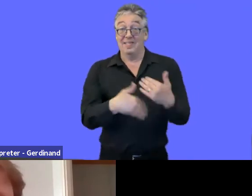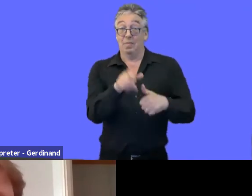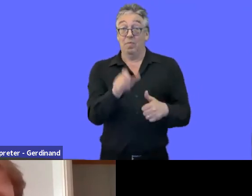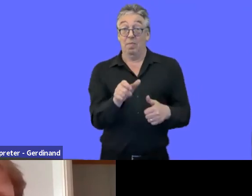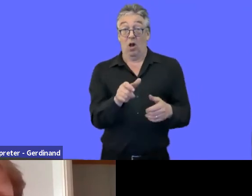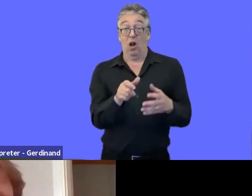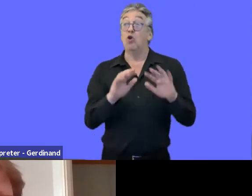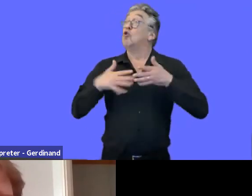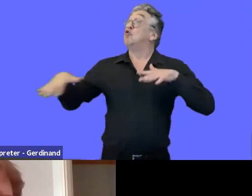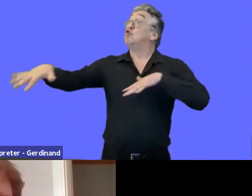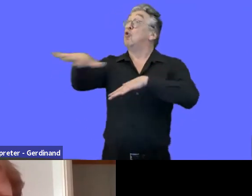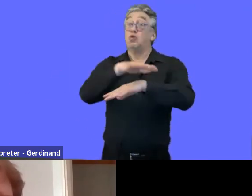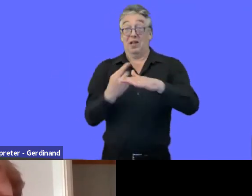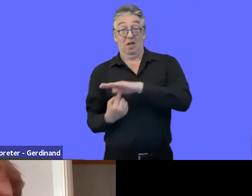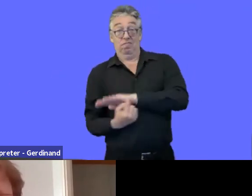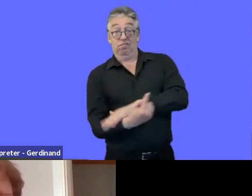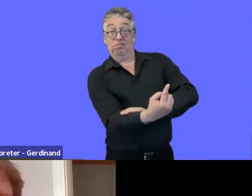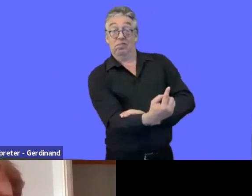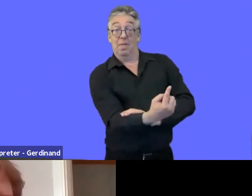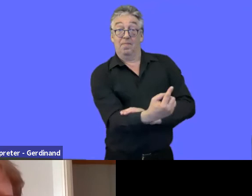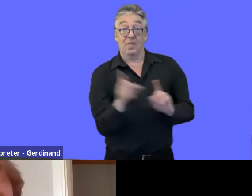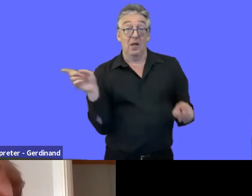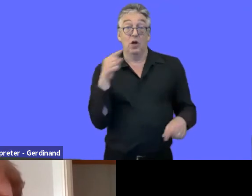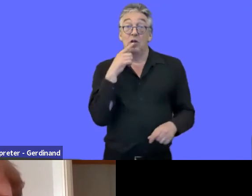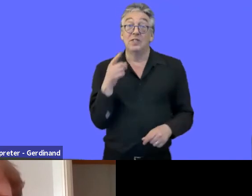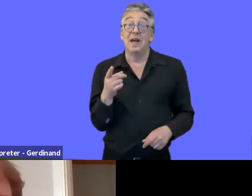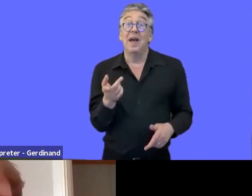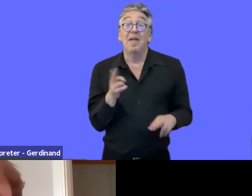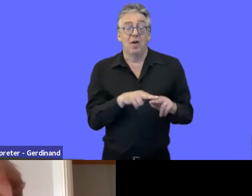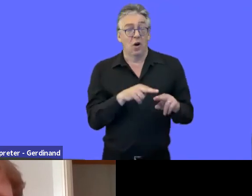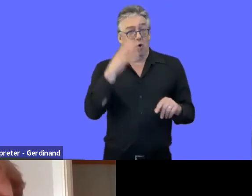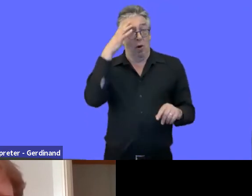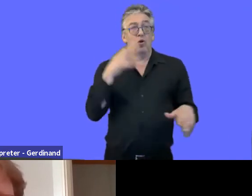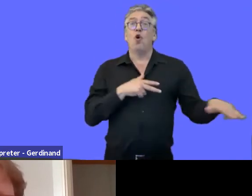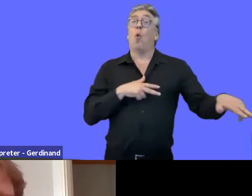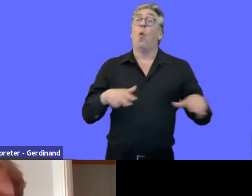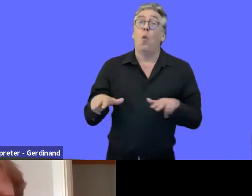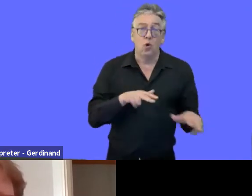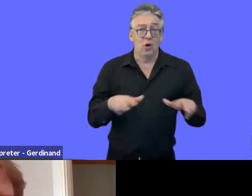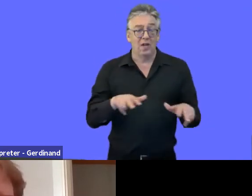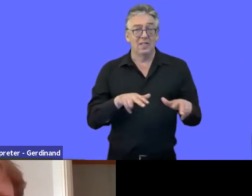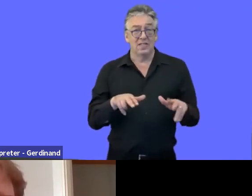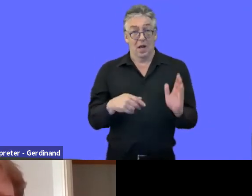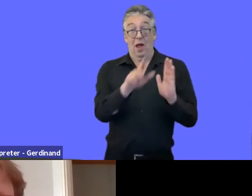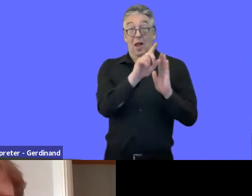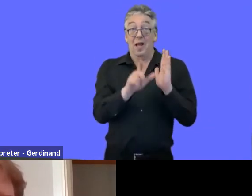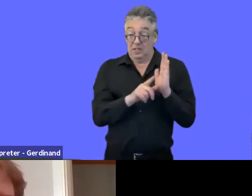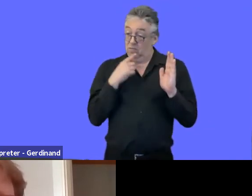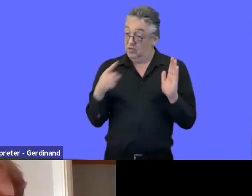The findings clarify violations are systematic if they are organised, if there is a legislative framework and practices